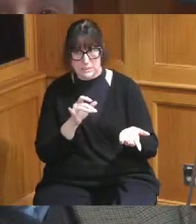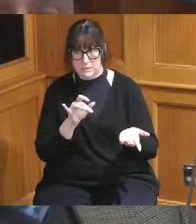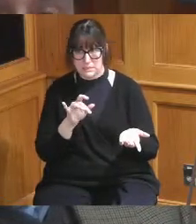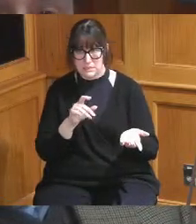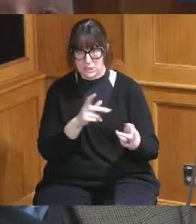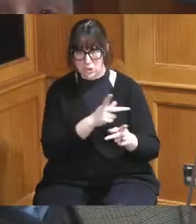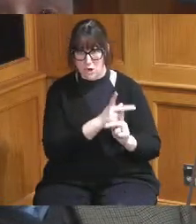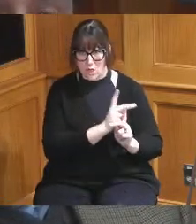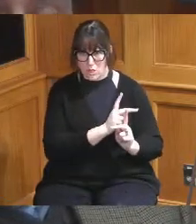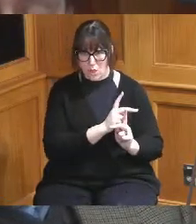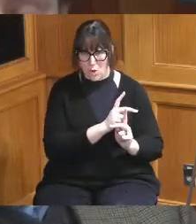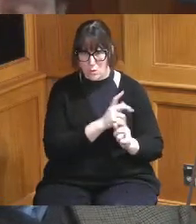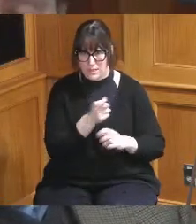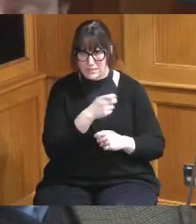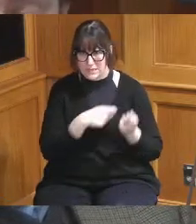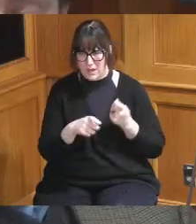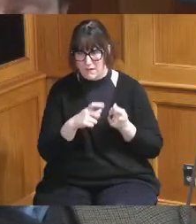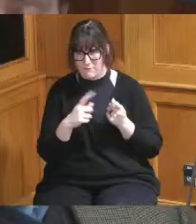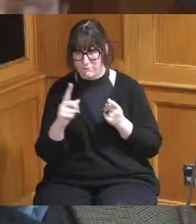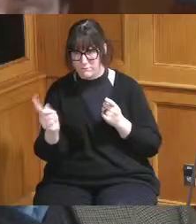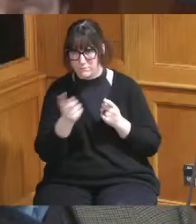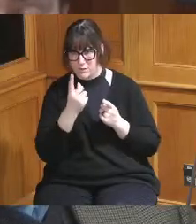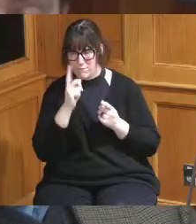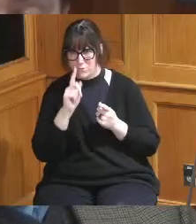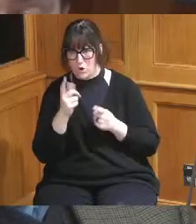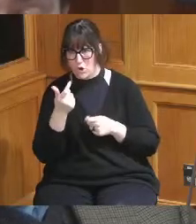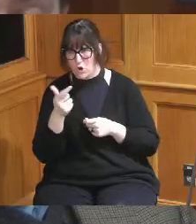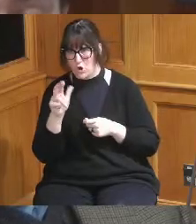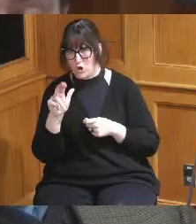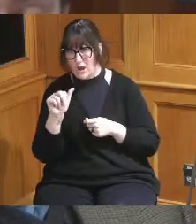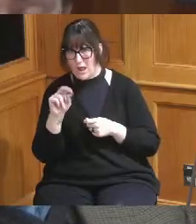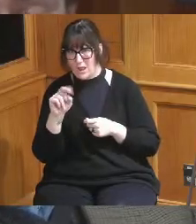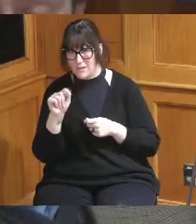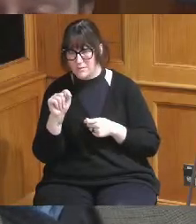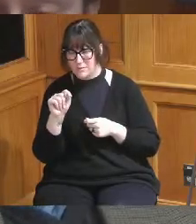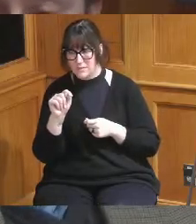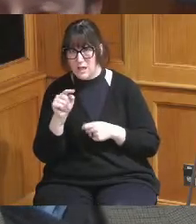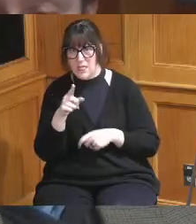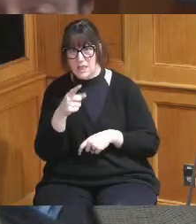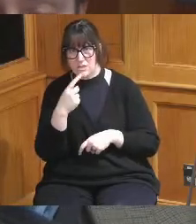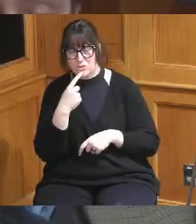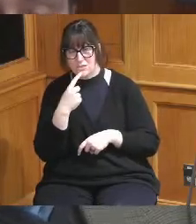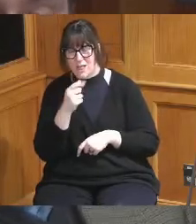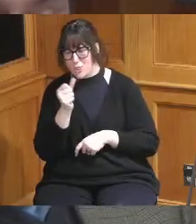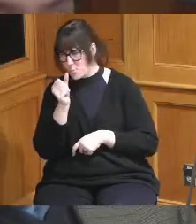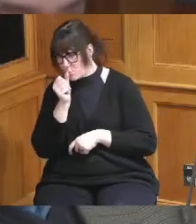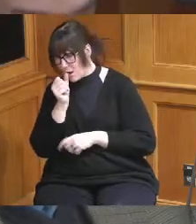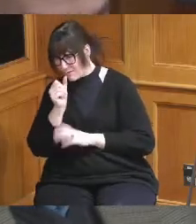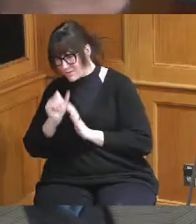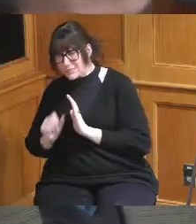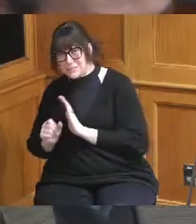grants then on the other side when you go to the private side and say we're doing great with the